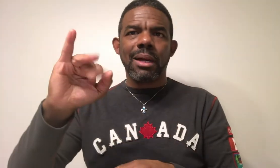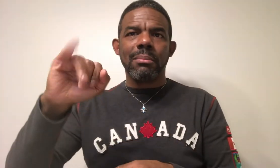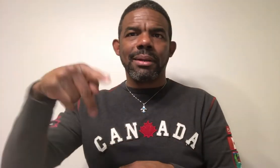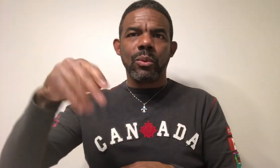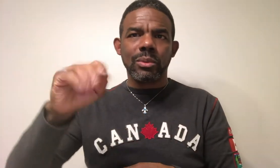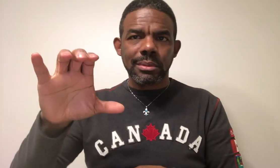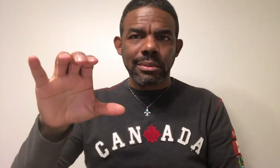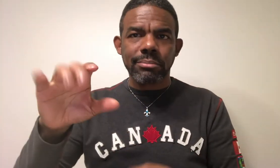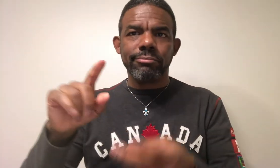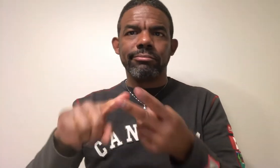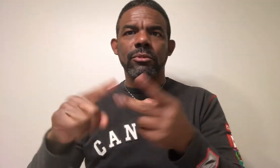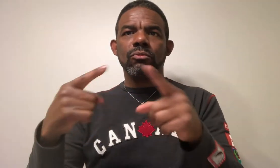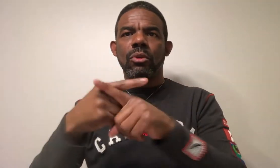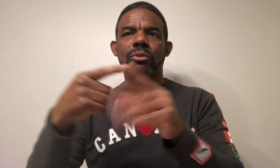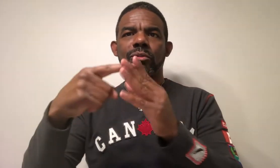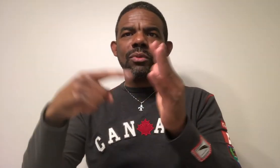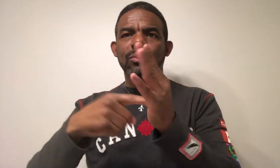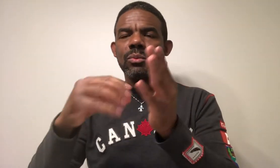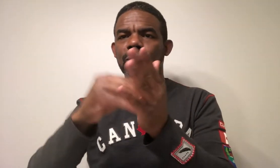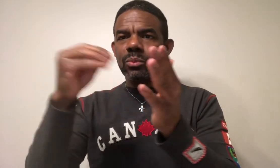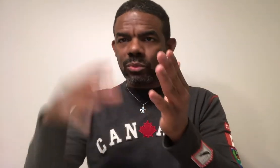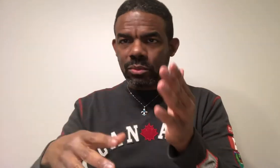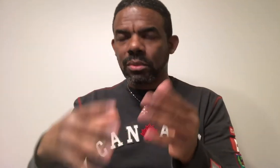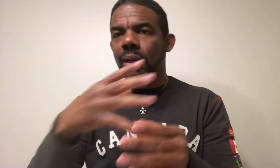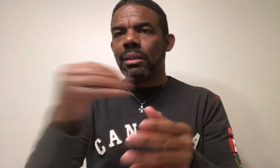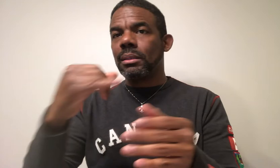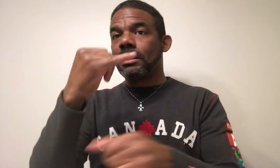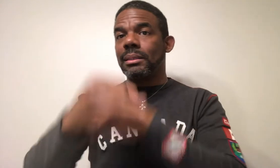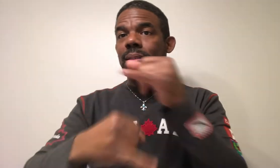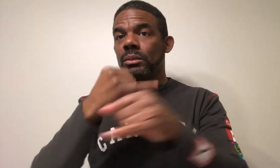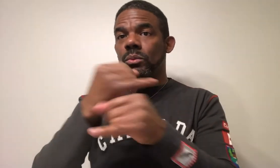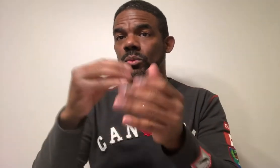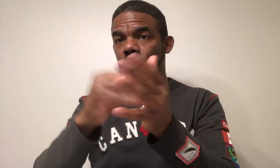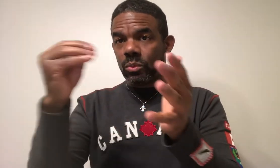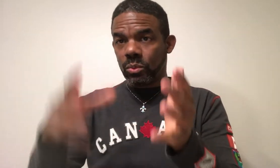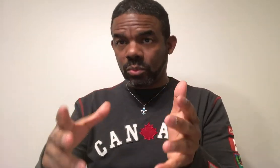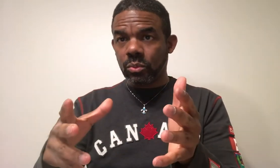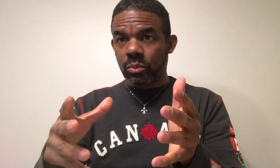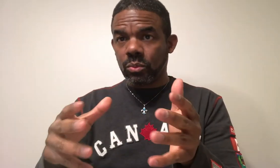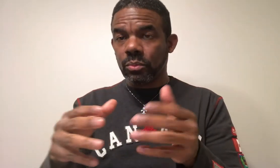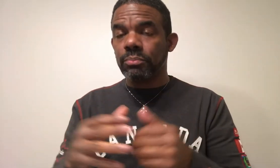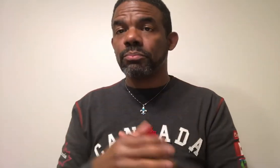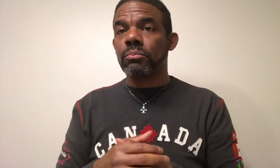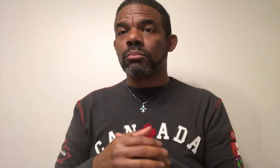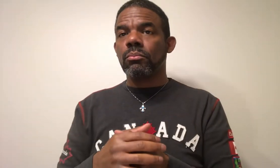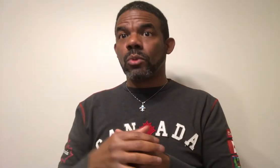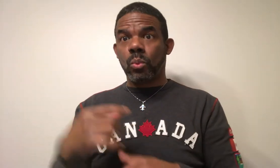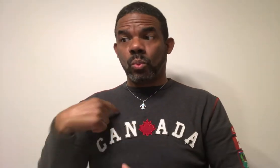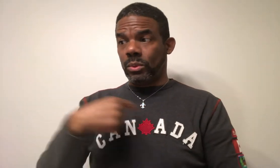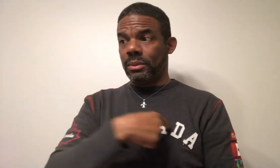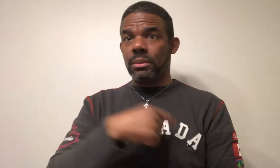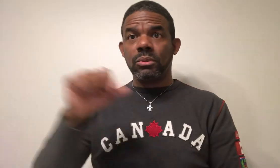Including BIPOC, cross-registered and international students.